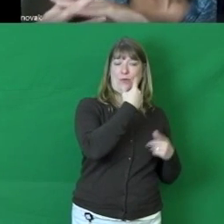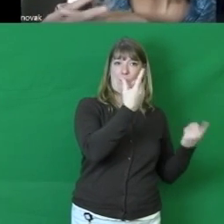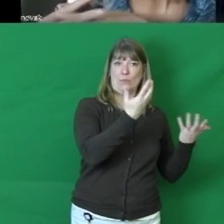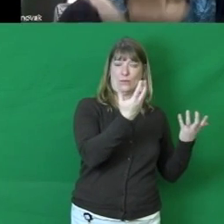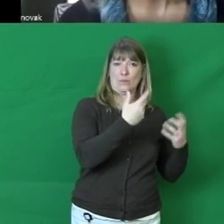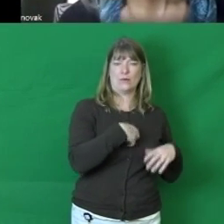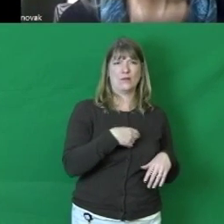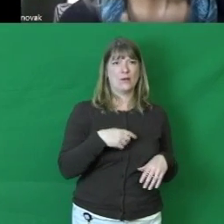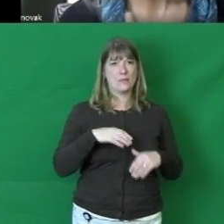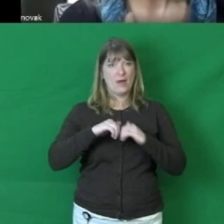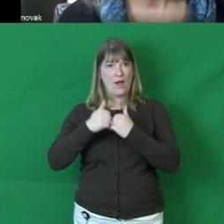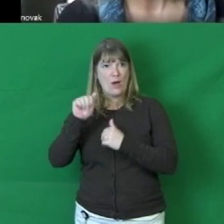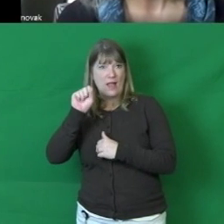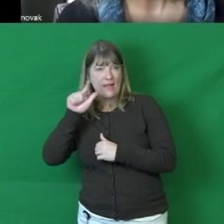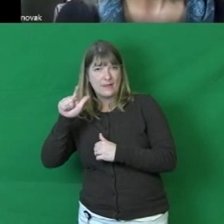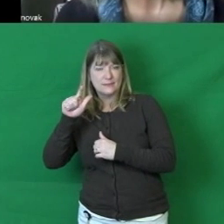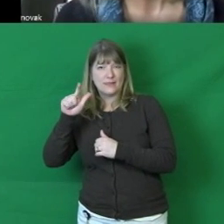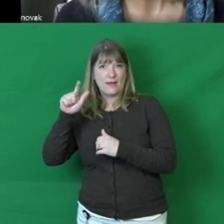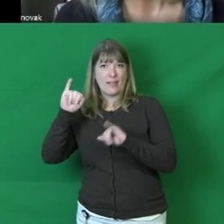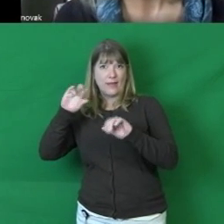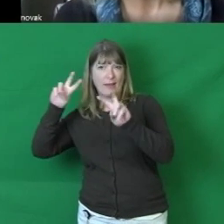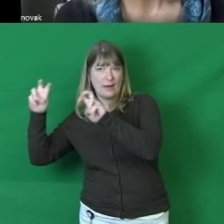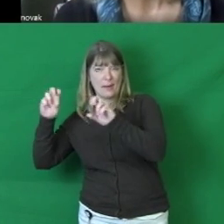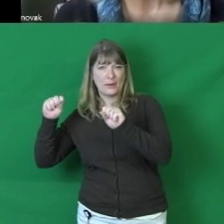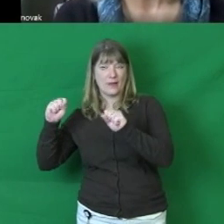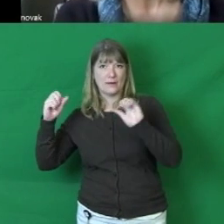Is there an ASL idiom that closely matches